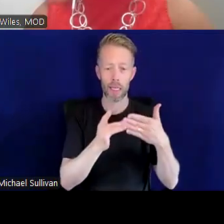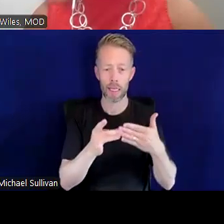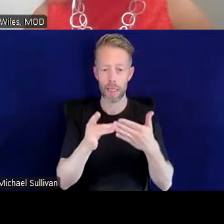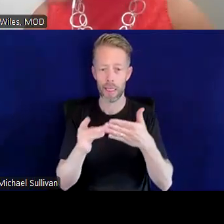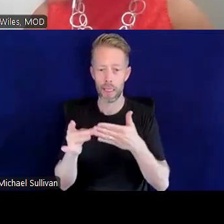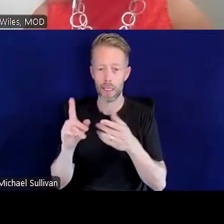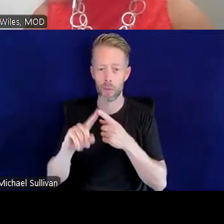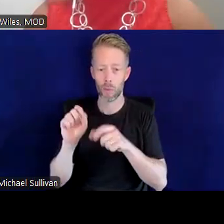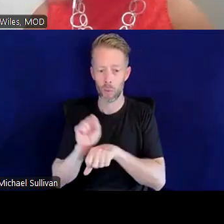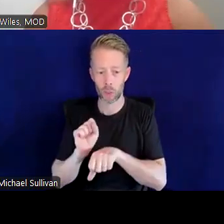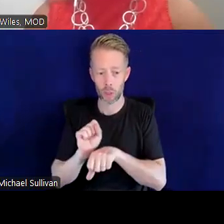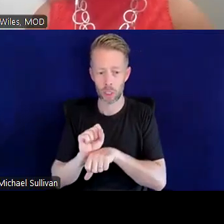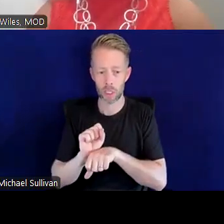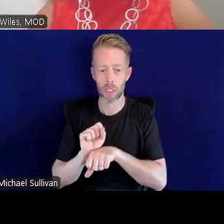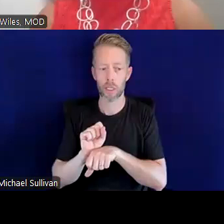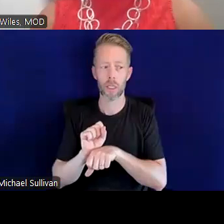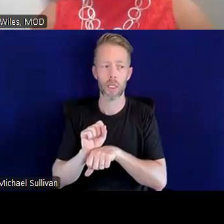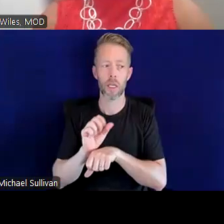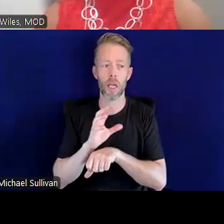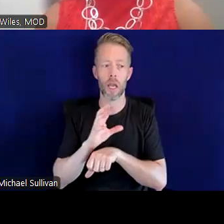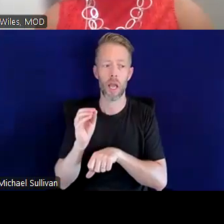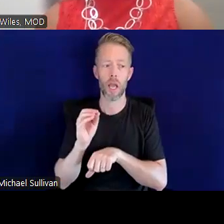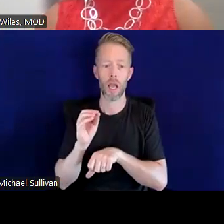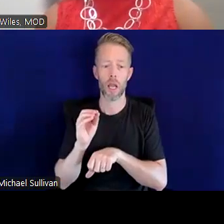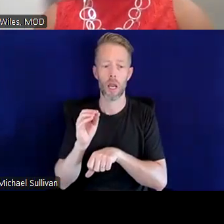ing and now I benefitted from